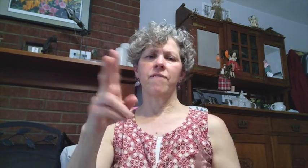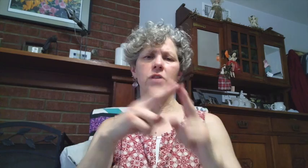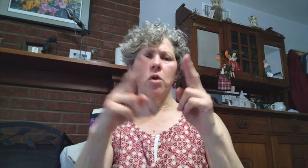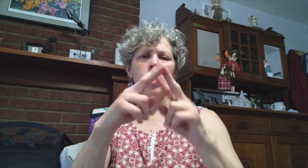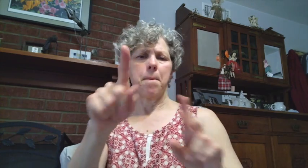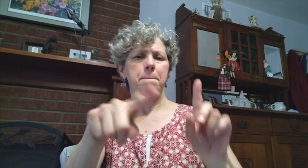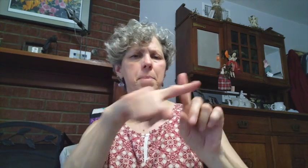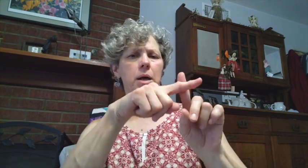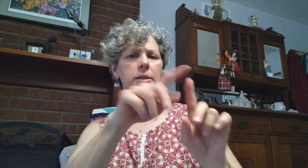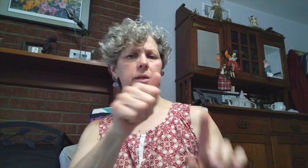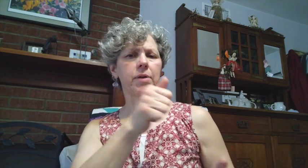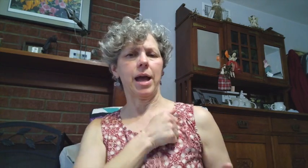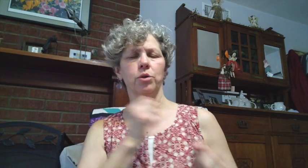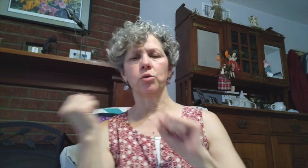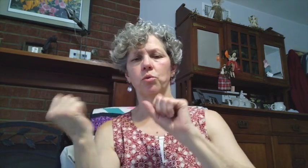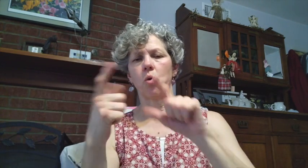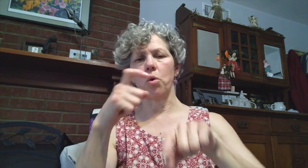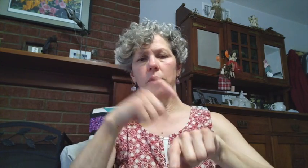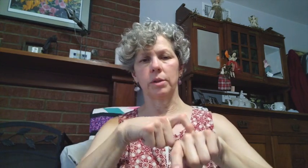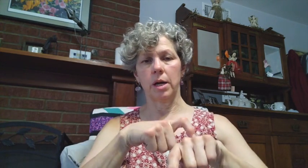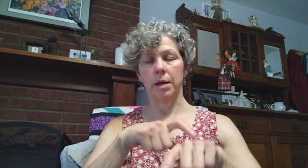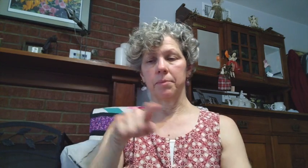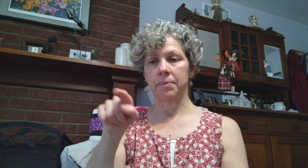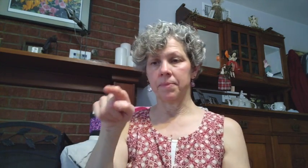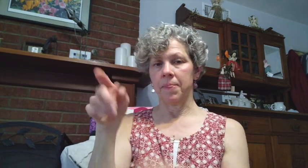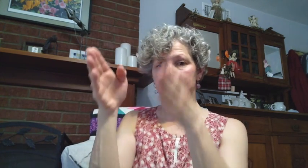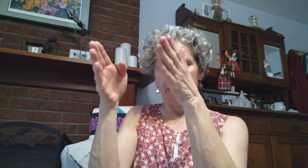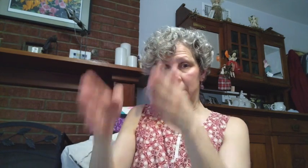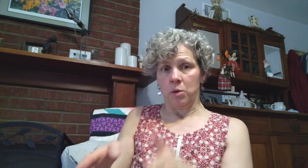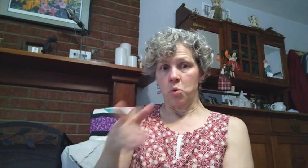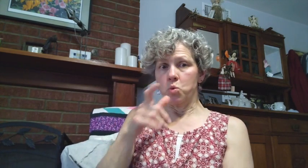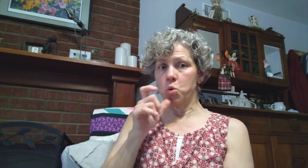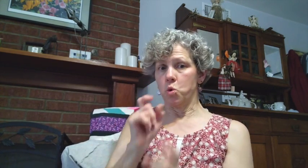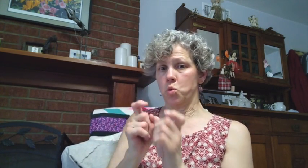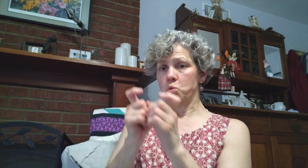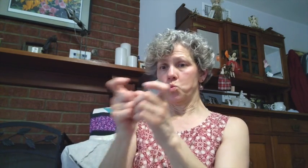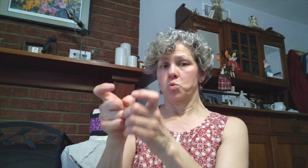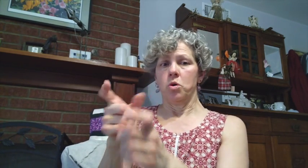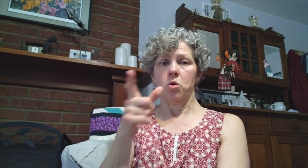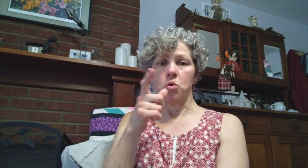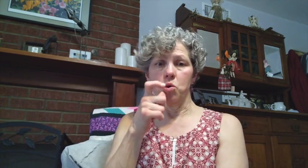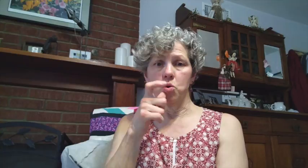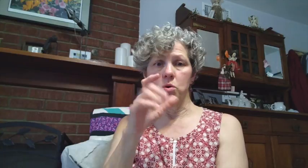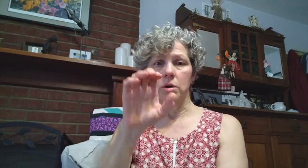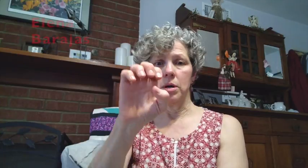role model to others. They always have a positive attitude and this individual.